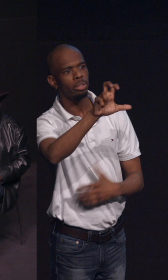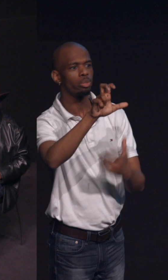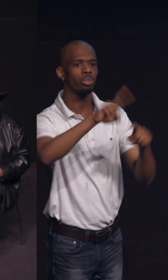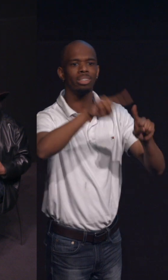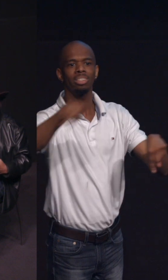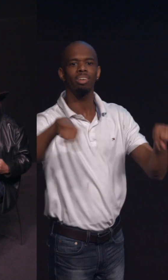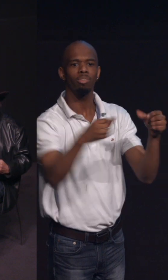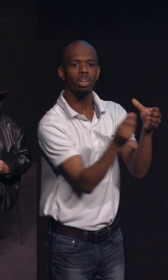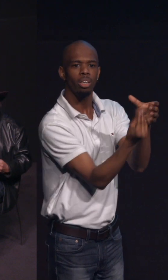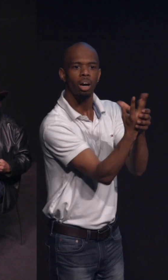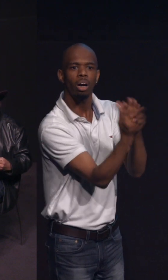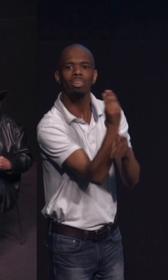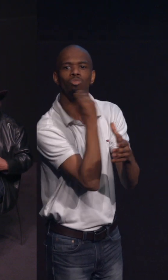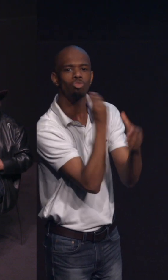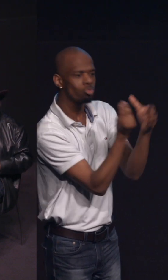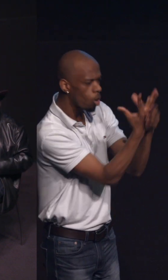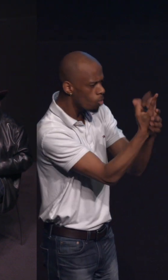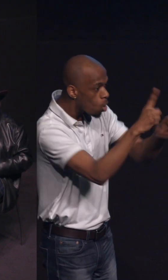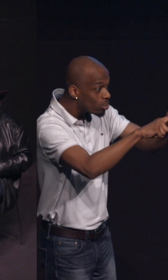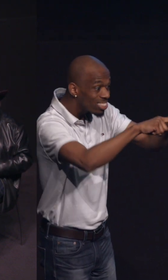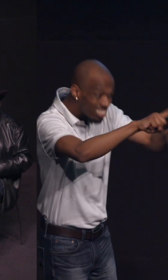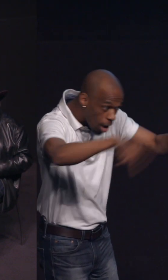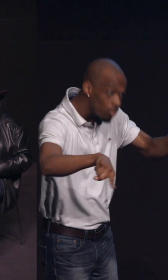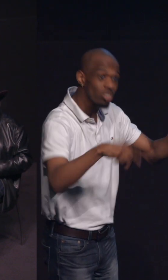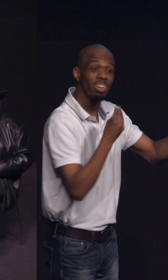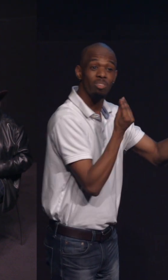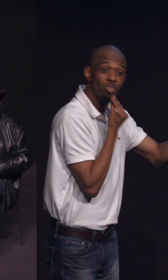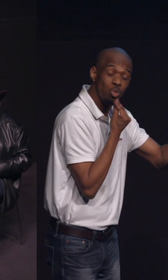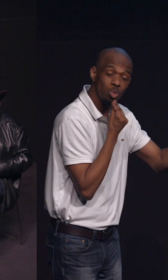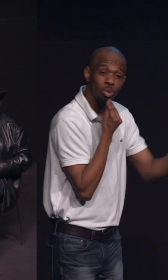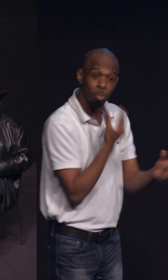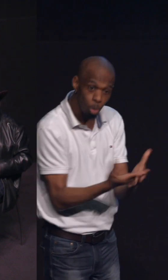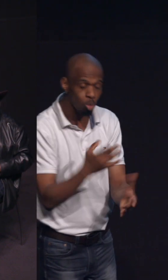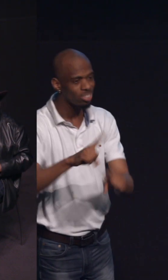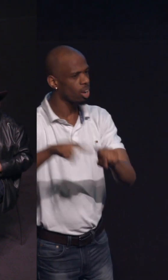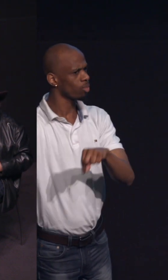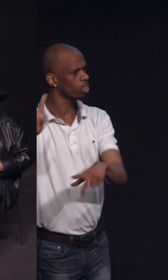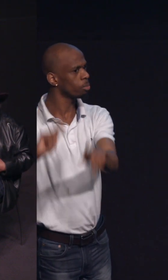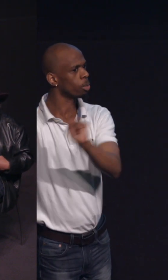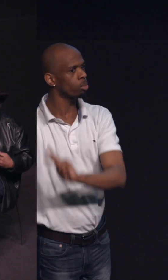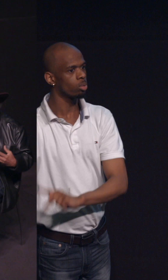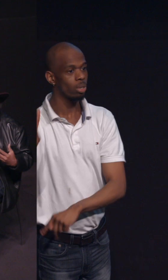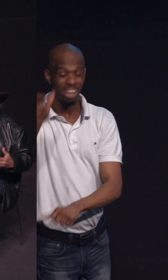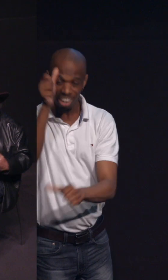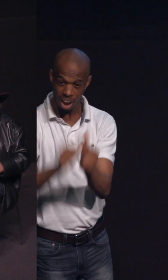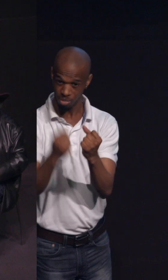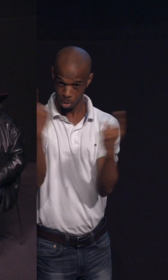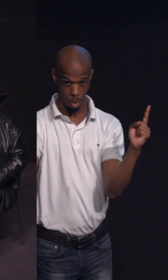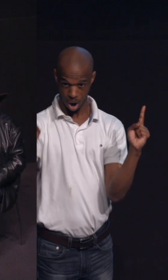Each one of 'em supplies us with what we need in order to make us healthy. And I'm not gonna tell you my age.